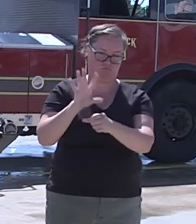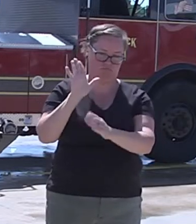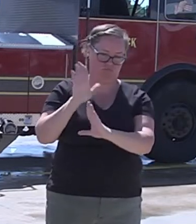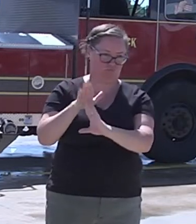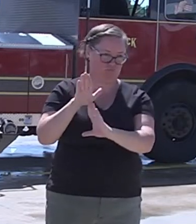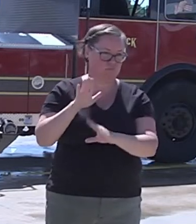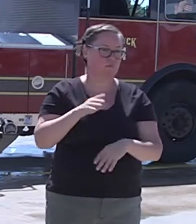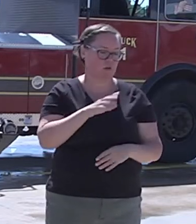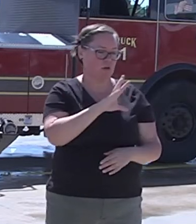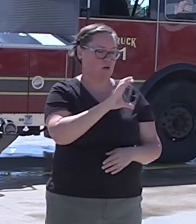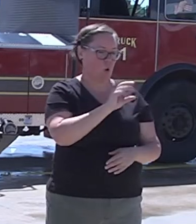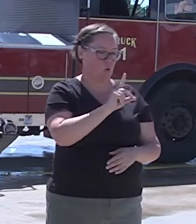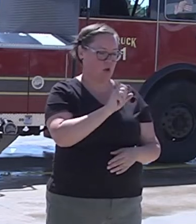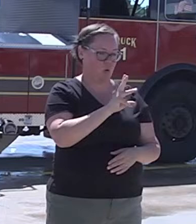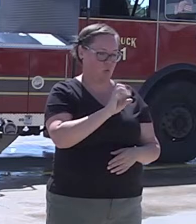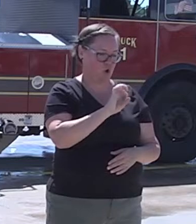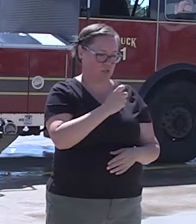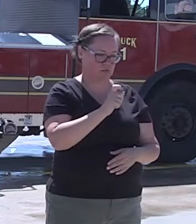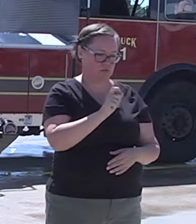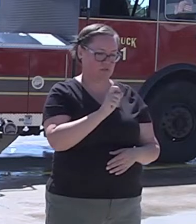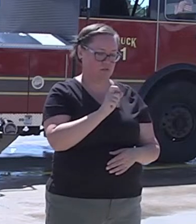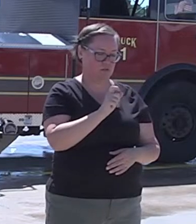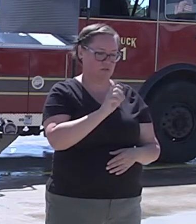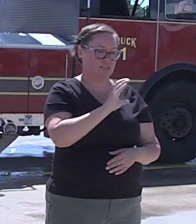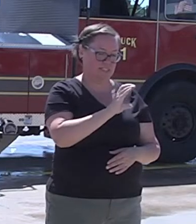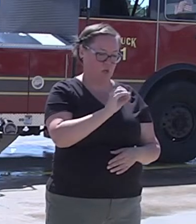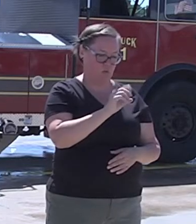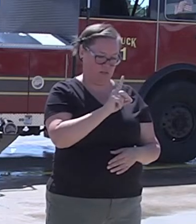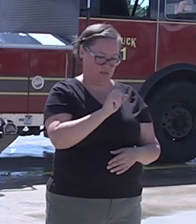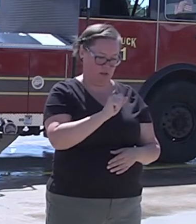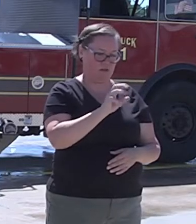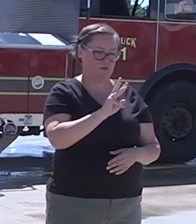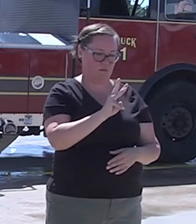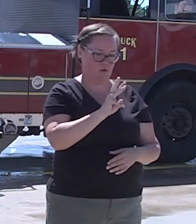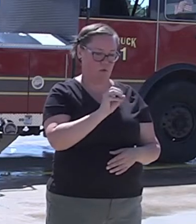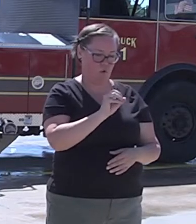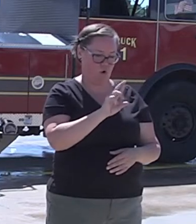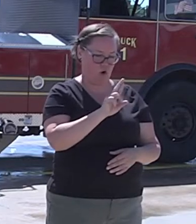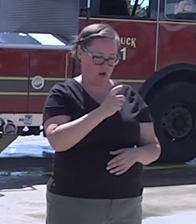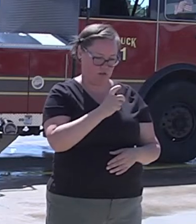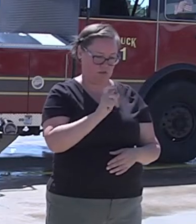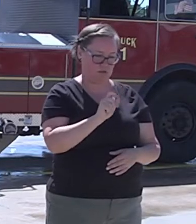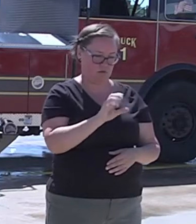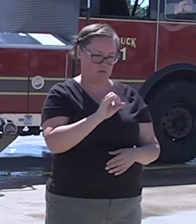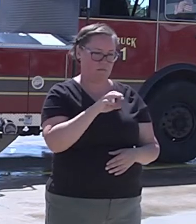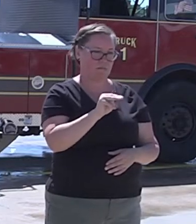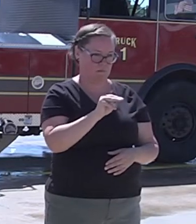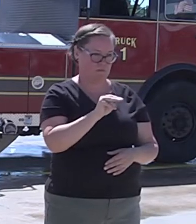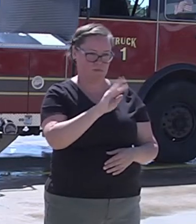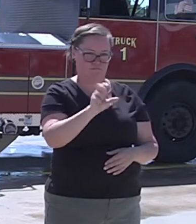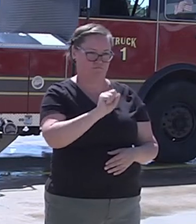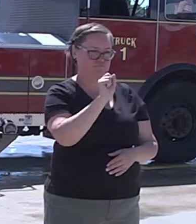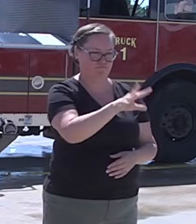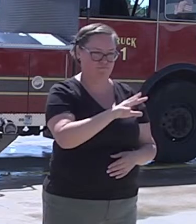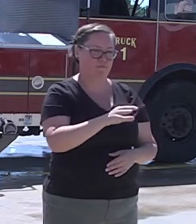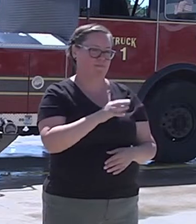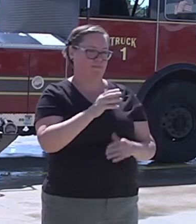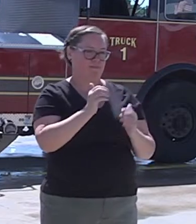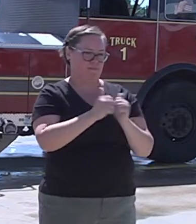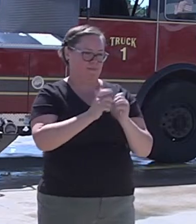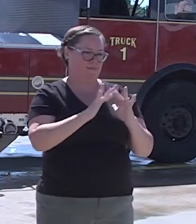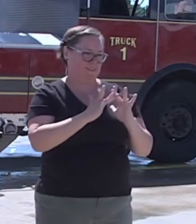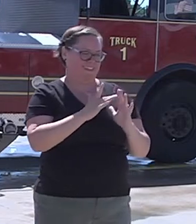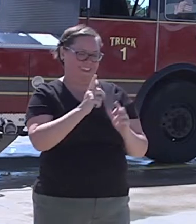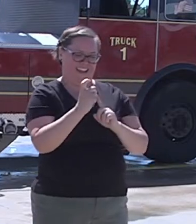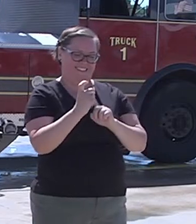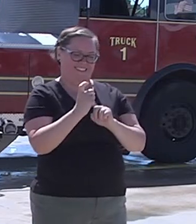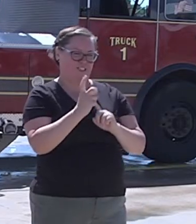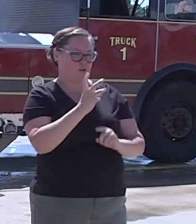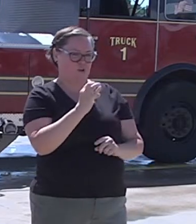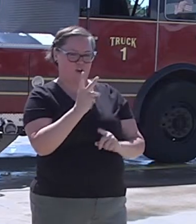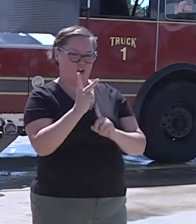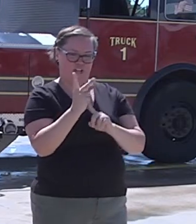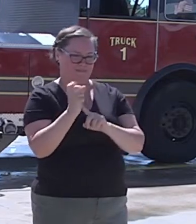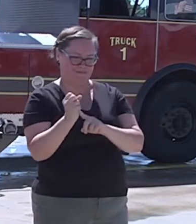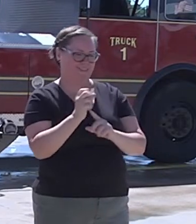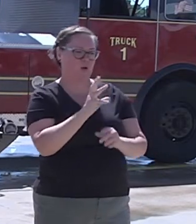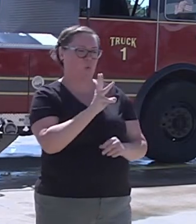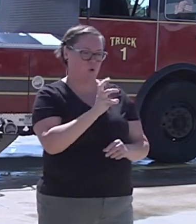Koda Works c o d a w rx.com we're just throw a loop with the X CU we're creative arts Awards uh